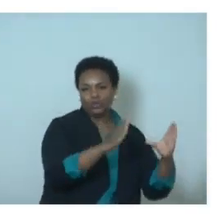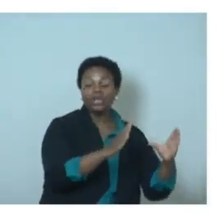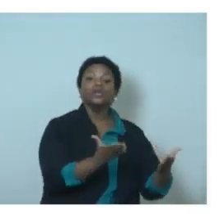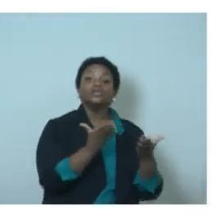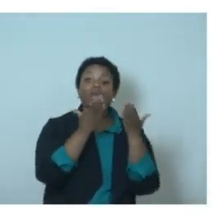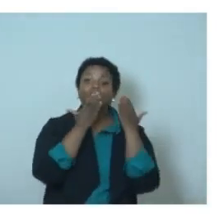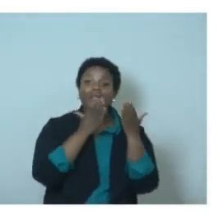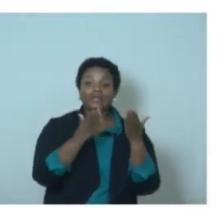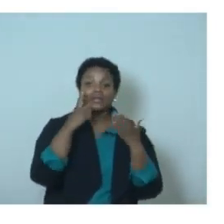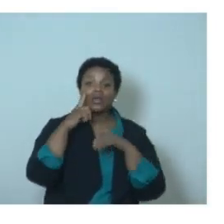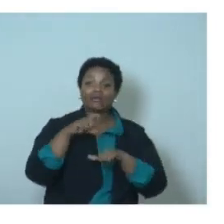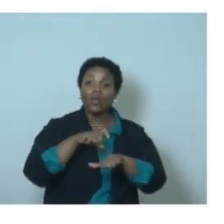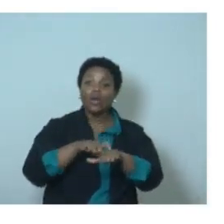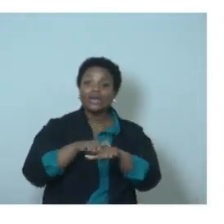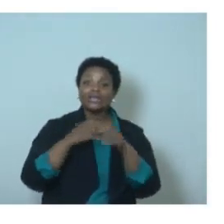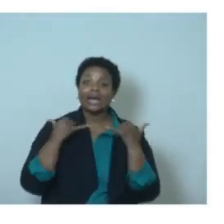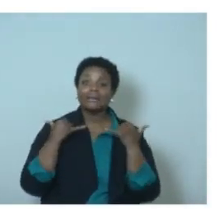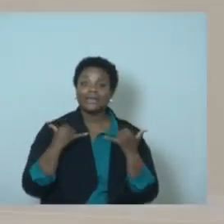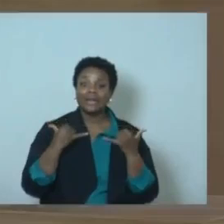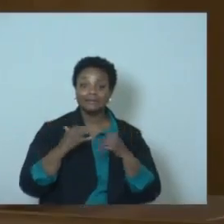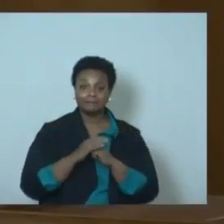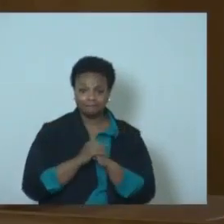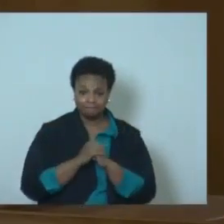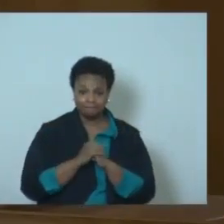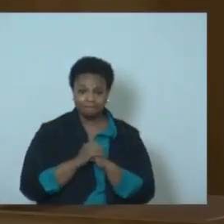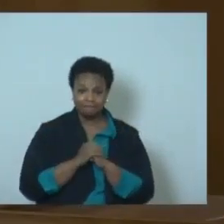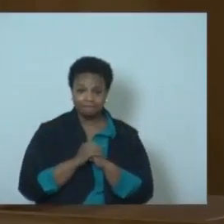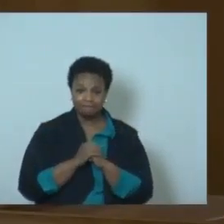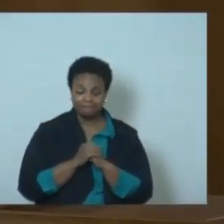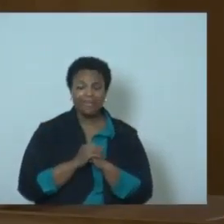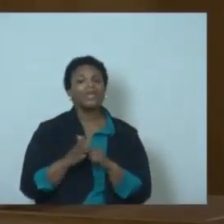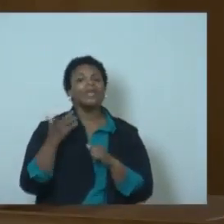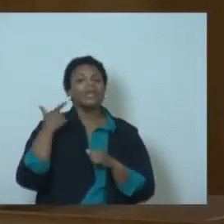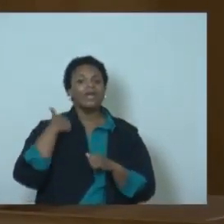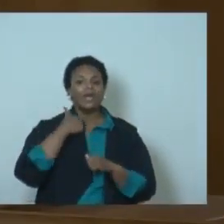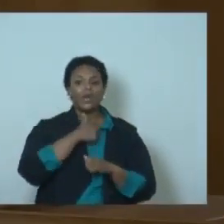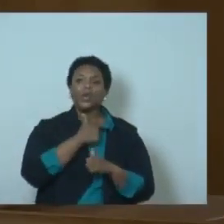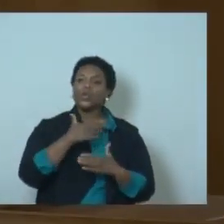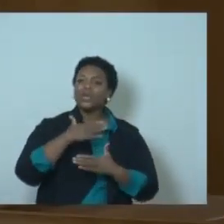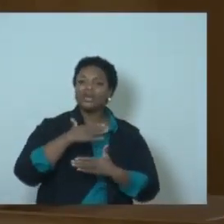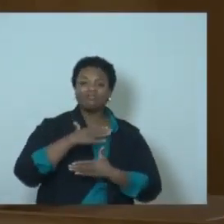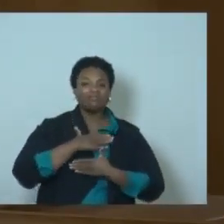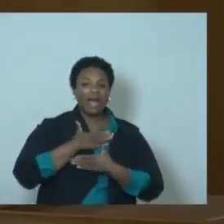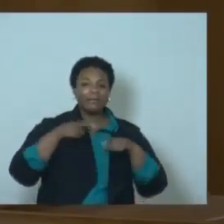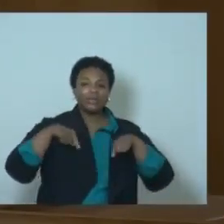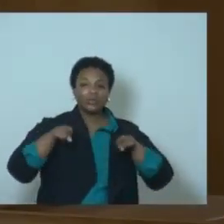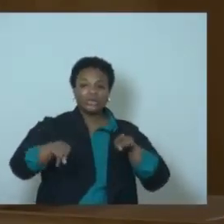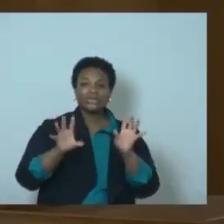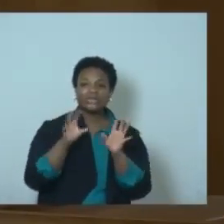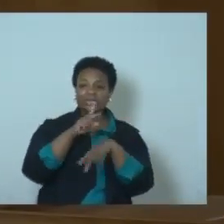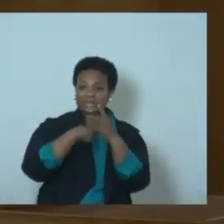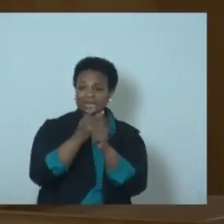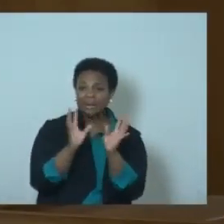SO THANKS AGAIN FOR YOUR TIME AND ATTENTION. APPRECIATE THE QUESTIONS YOU BRING TO US BETWEEN THESE CONFERENCES.